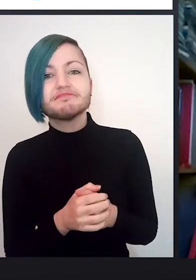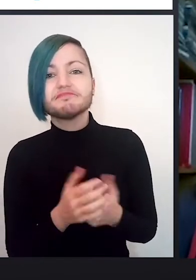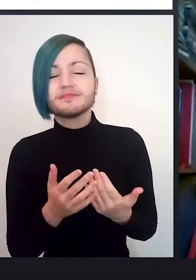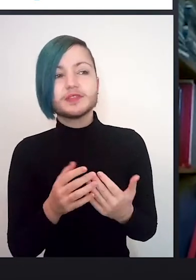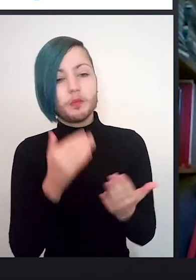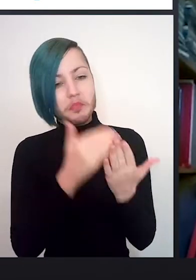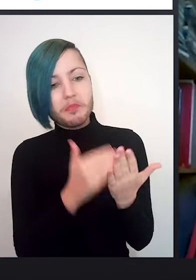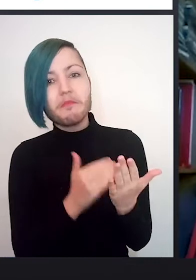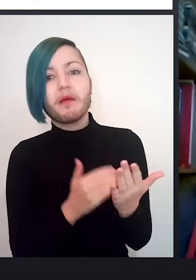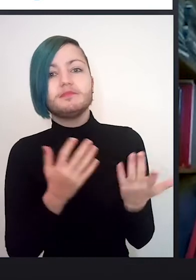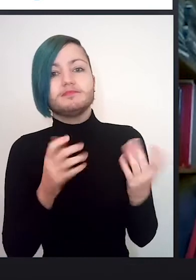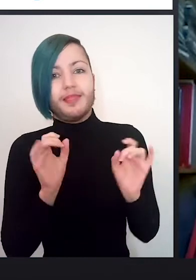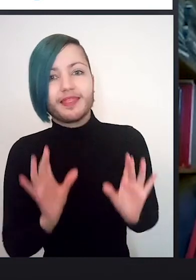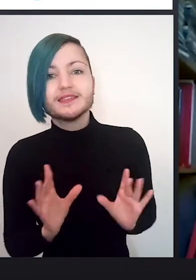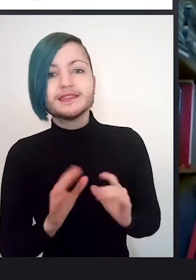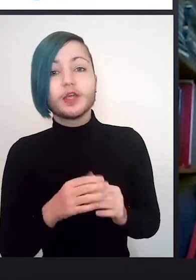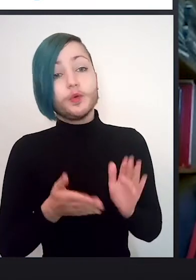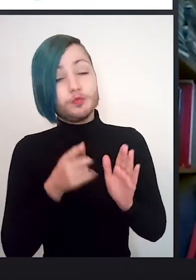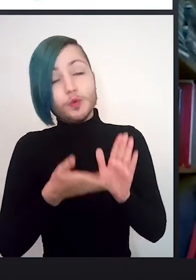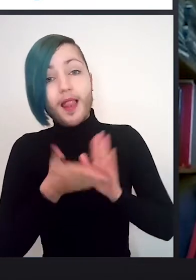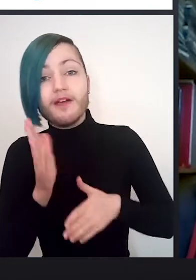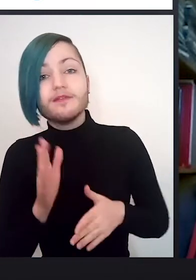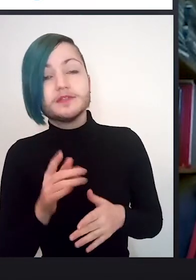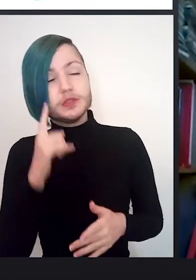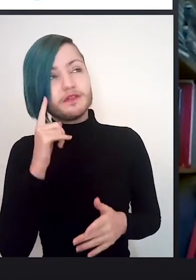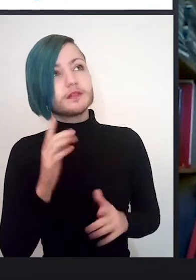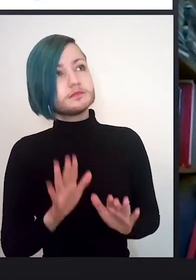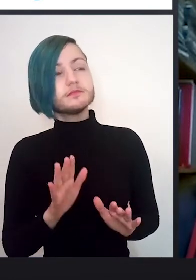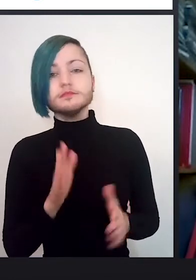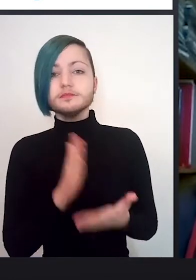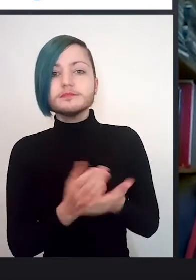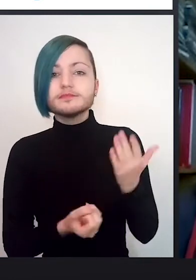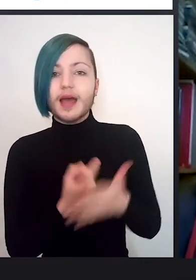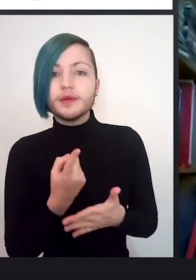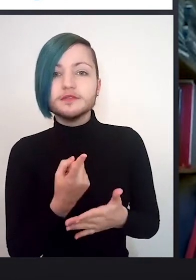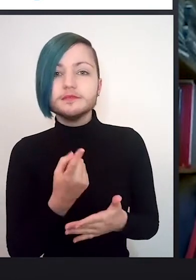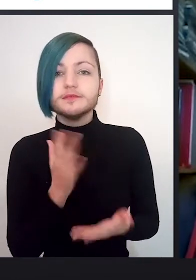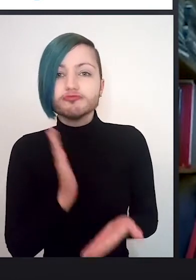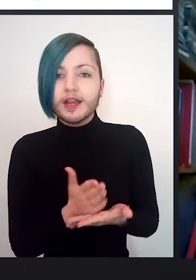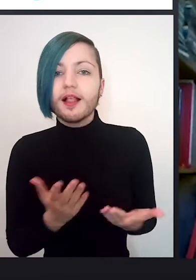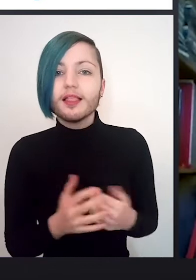and you felt when you left that this was actually going to happen, this was real and going to happen.